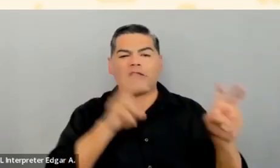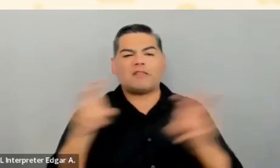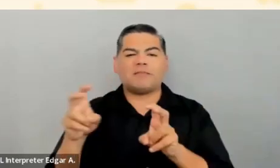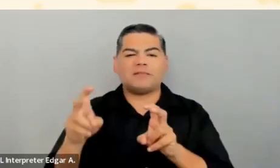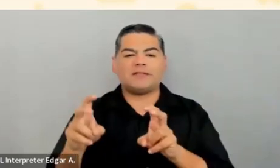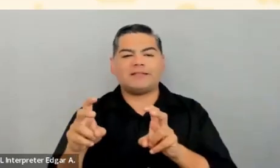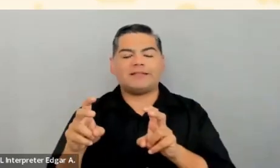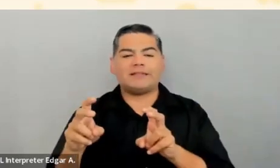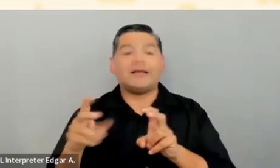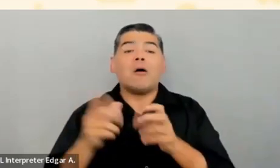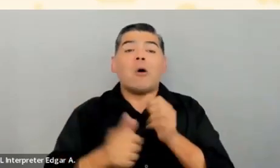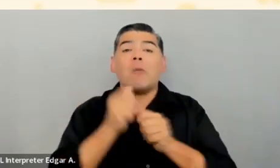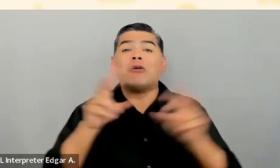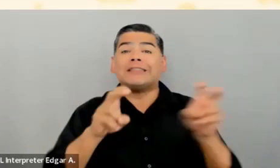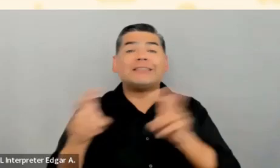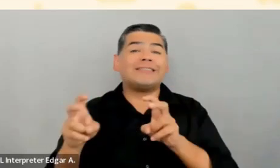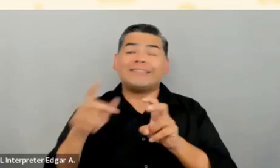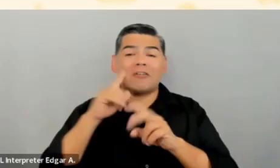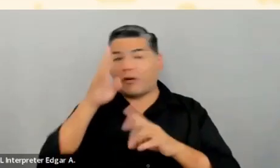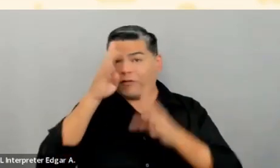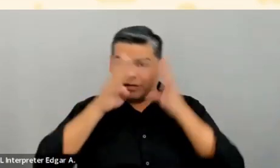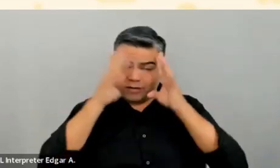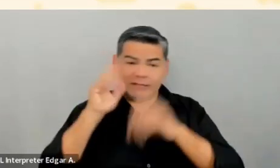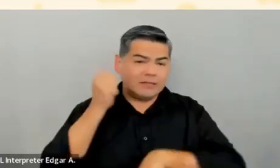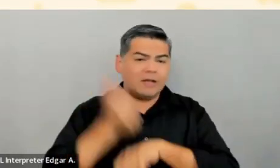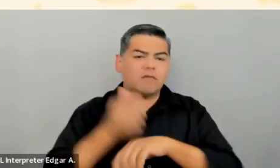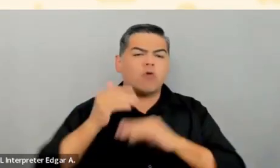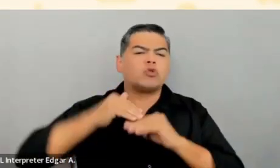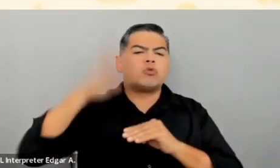Most themes do not actually create too many issues.